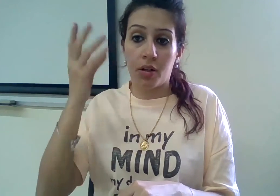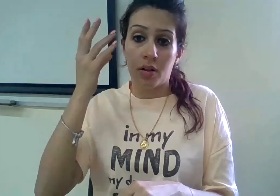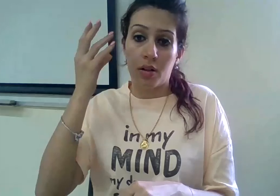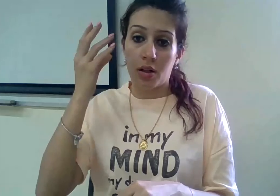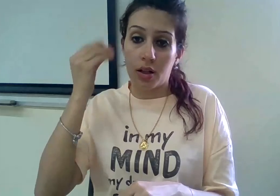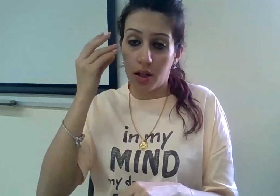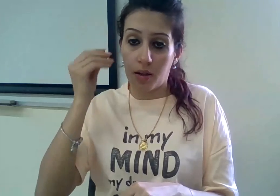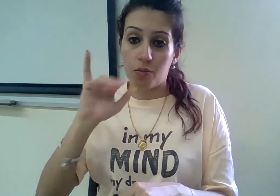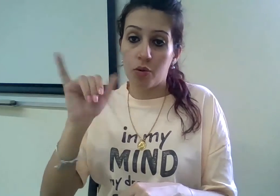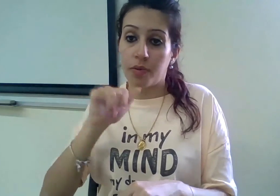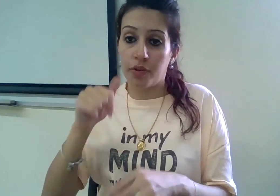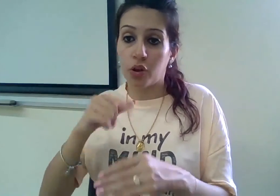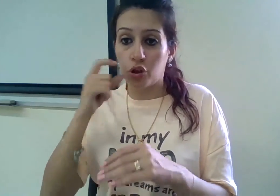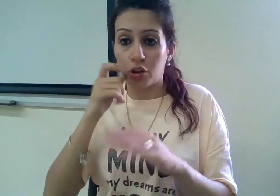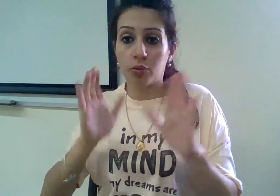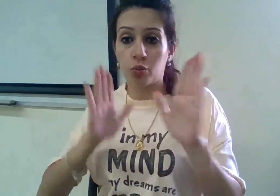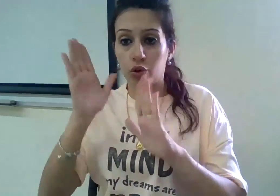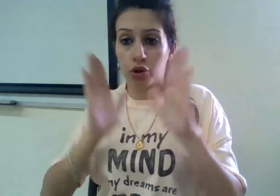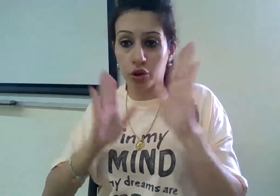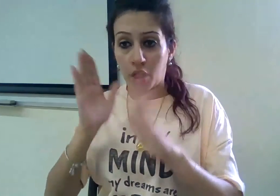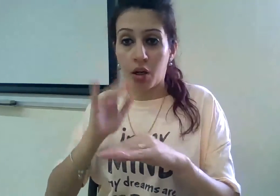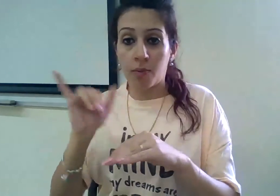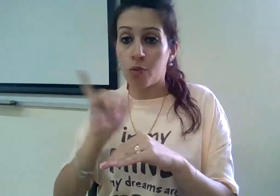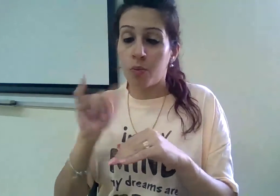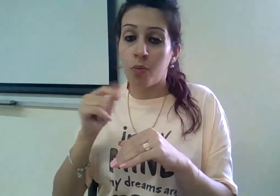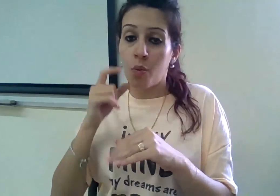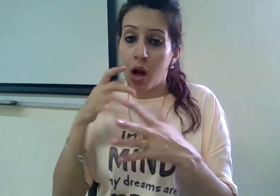as much so what the Ministry